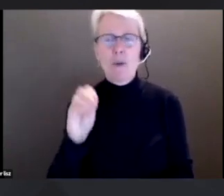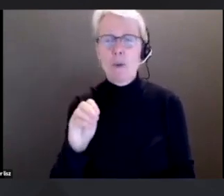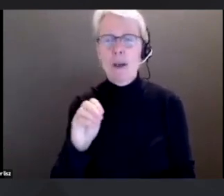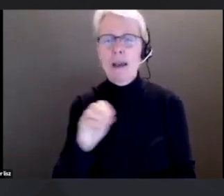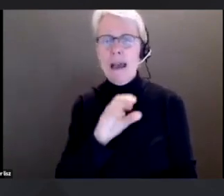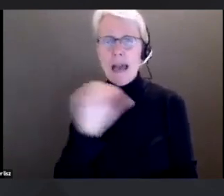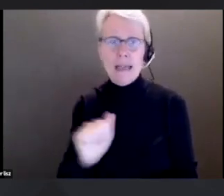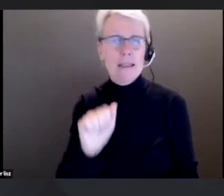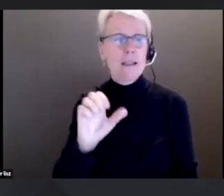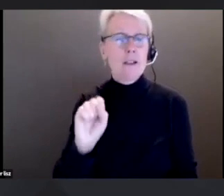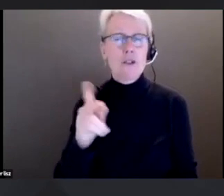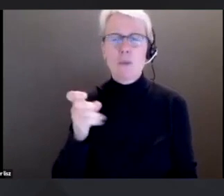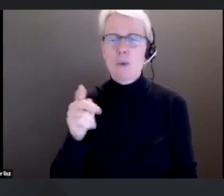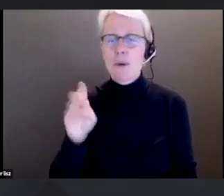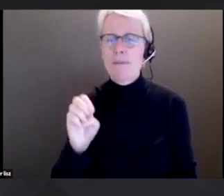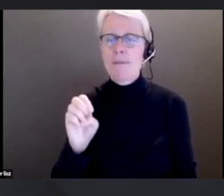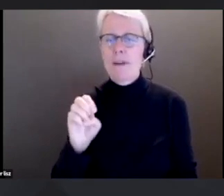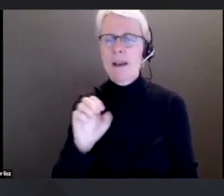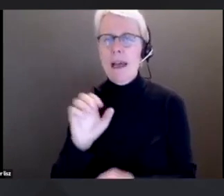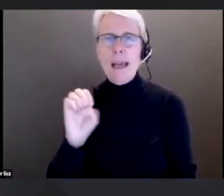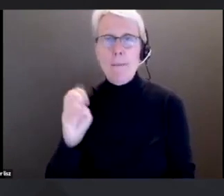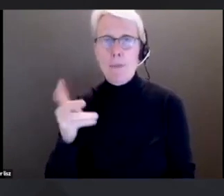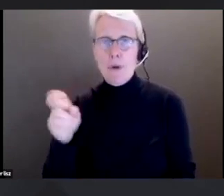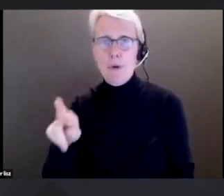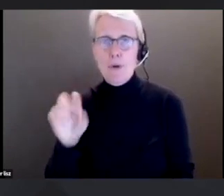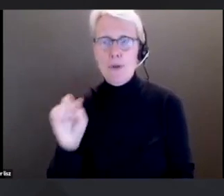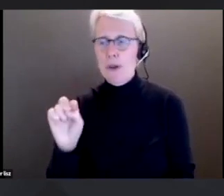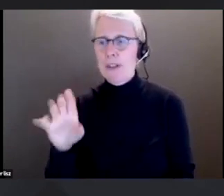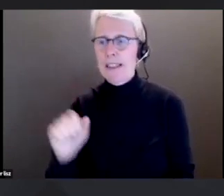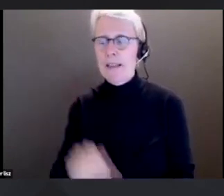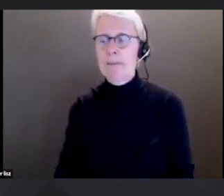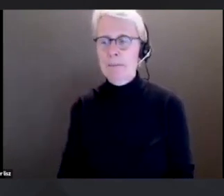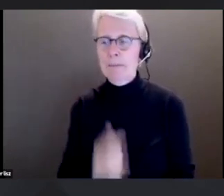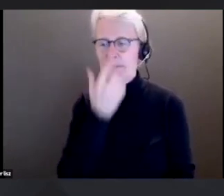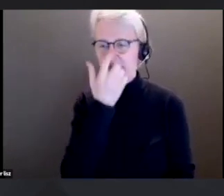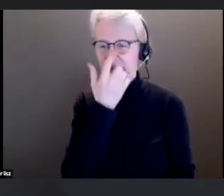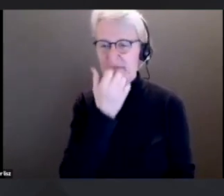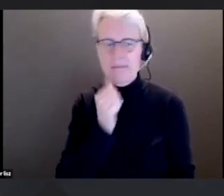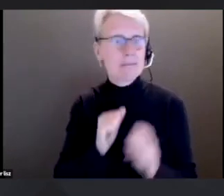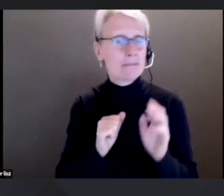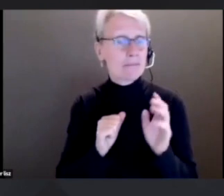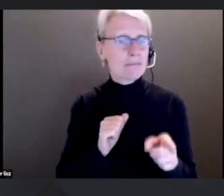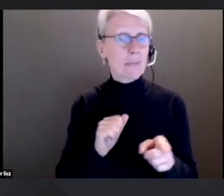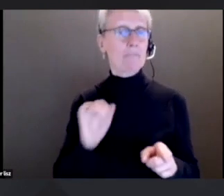Oh, I have another really great question here. "As a new human resource professional, what's important